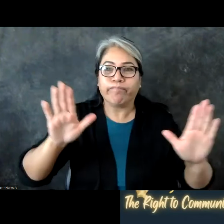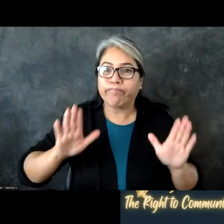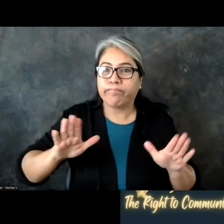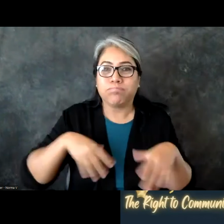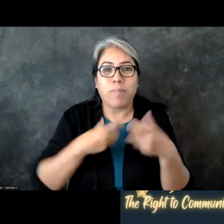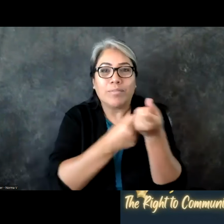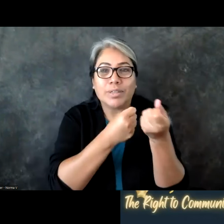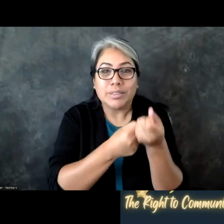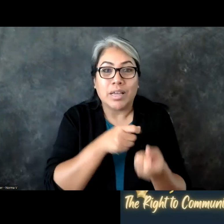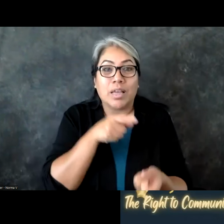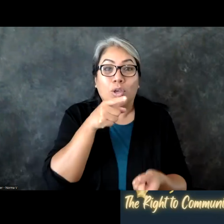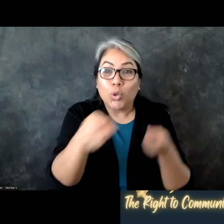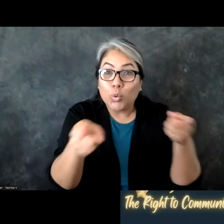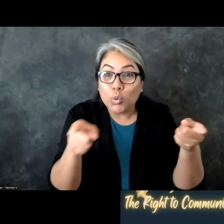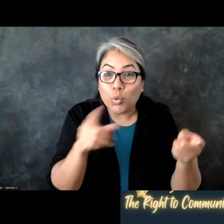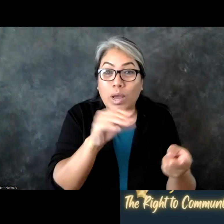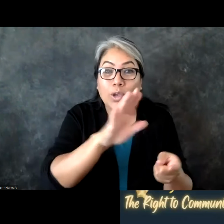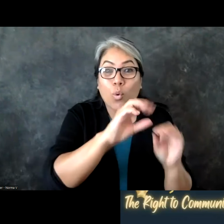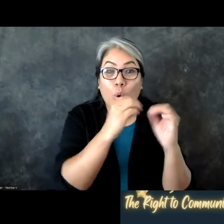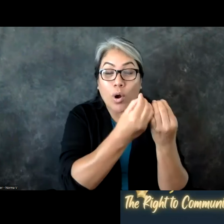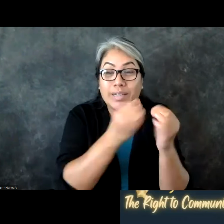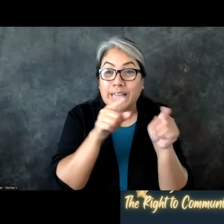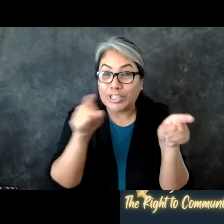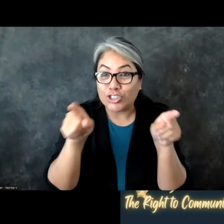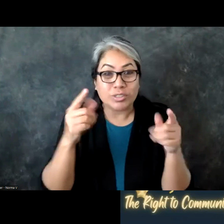Jessica. I just want to thank Bea and Tiffany for all of the